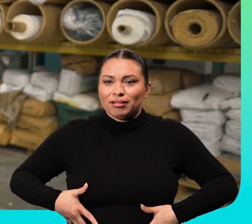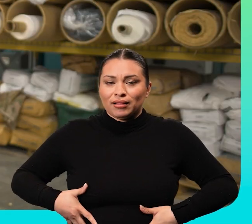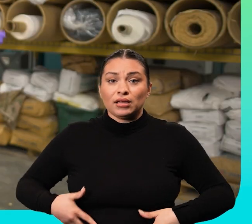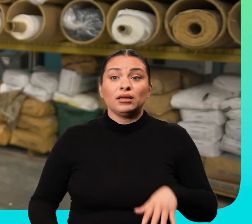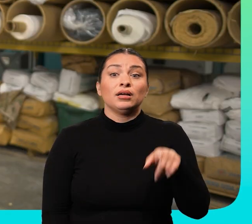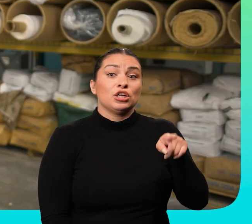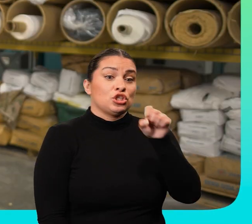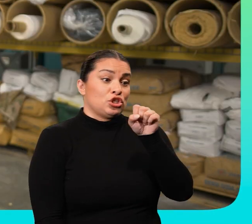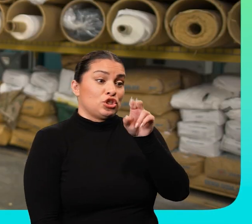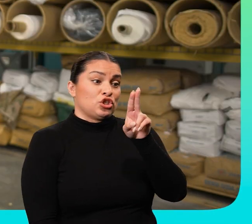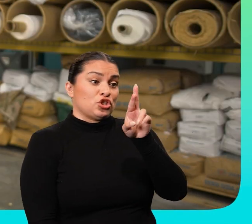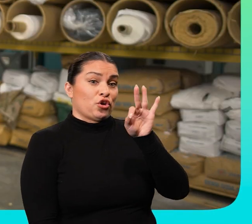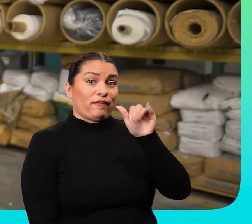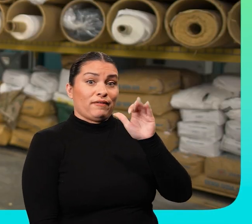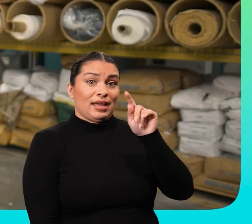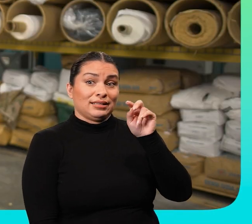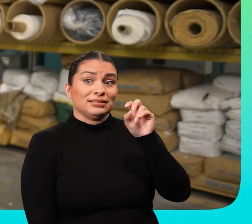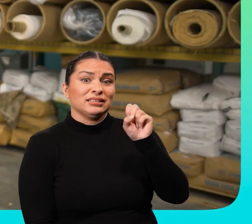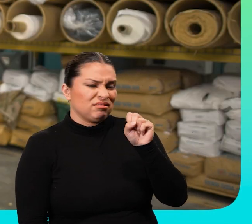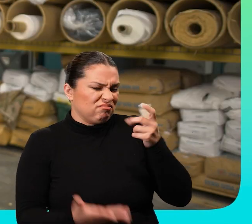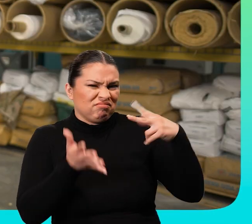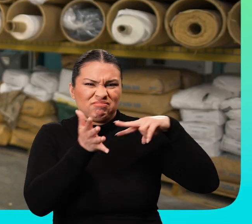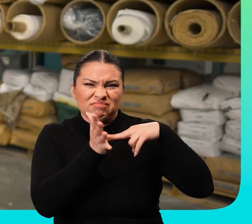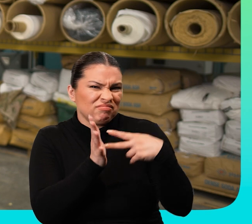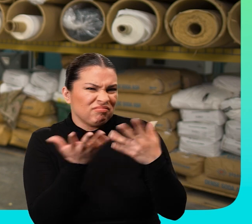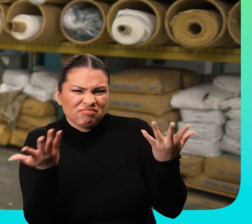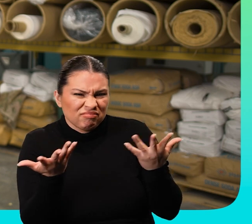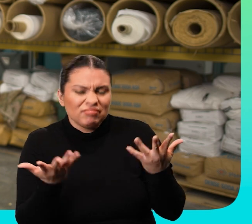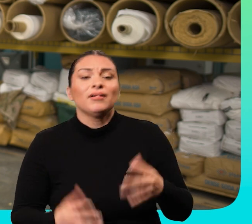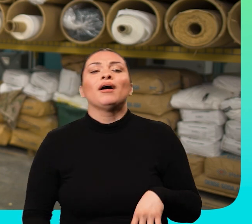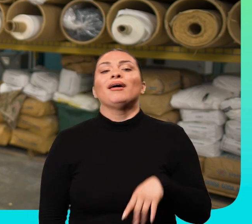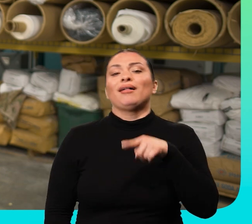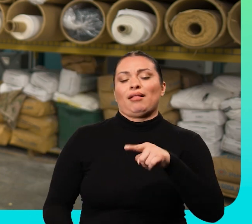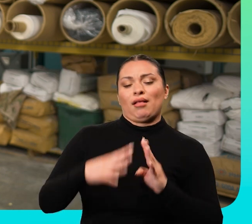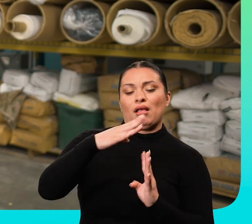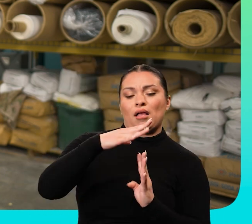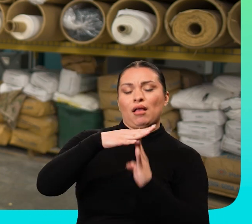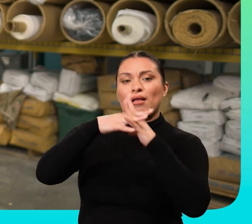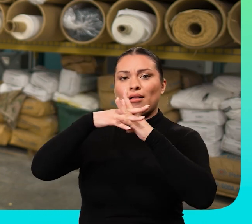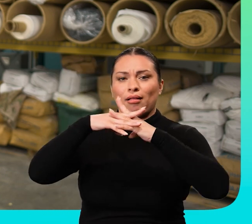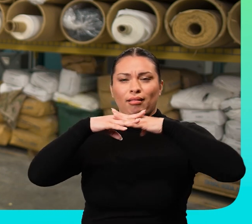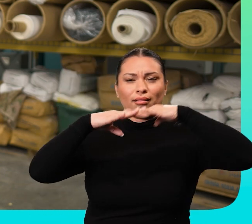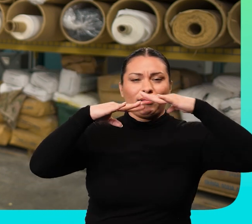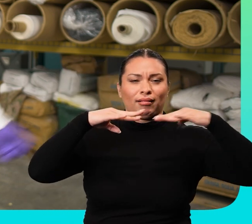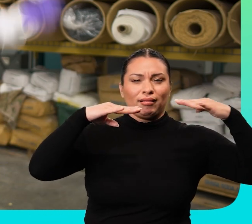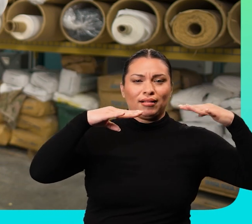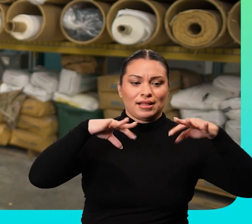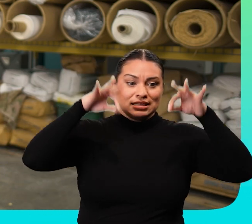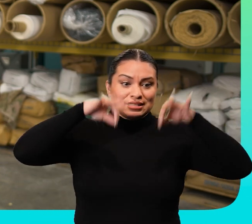Surfactants break down the surface tension of water, allowing dyes and other chemicals to spread out and cover the fabric.